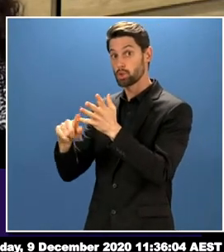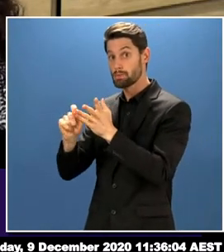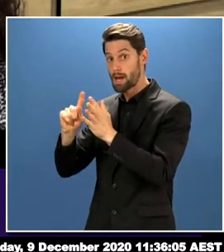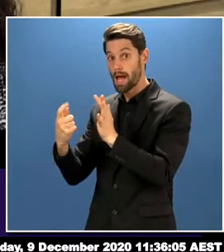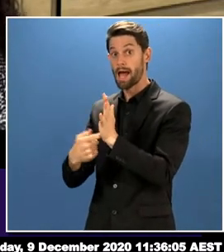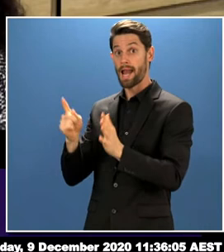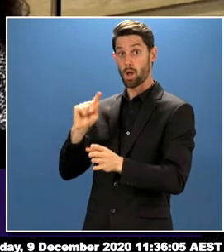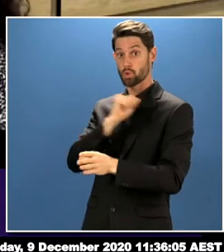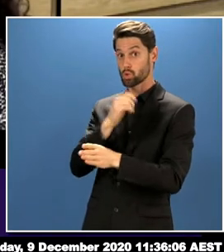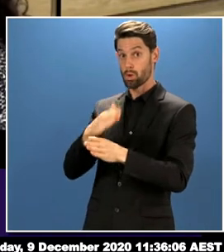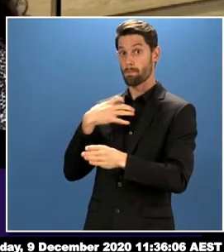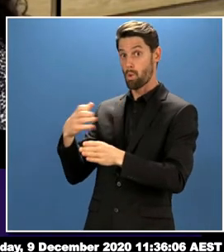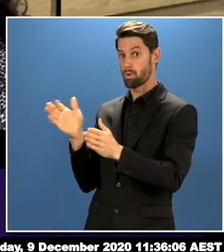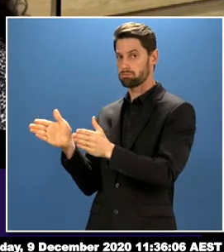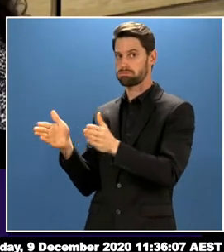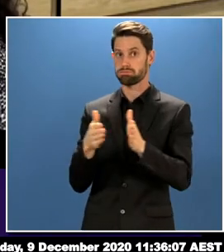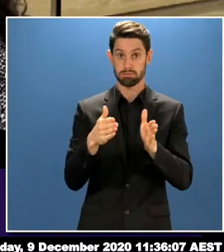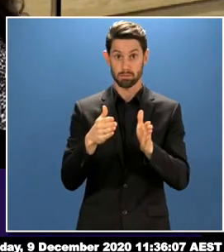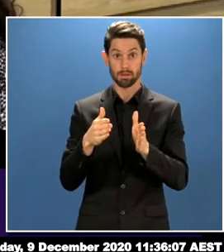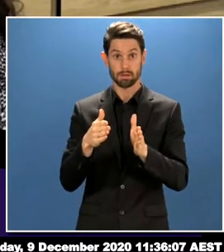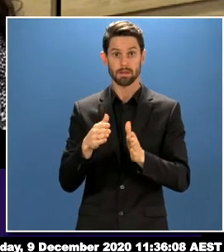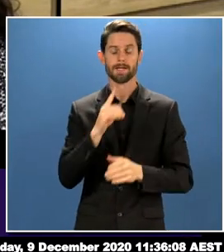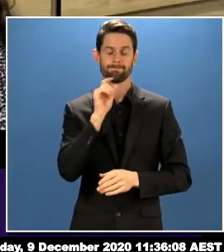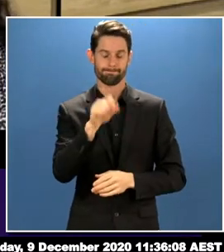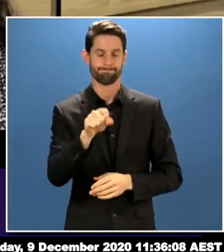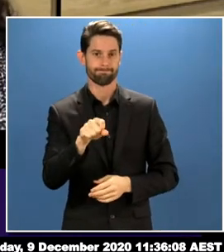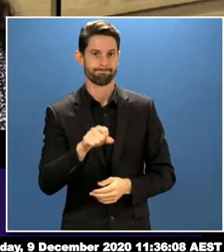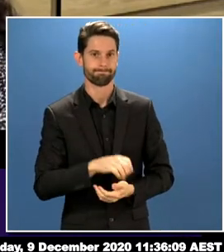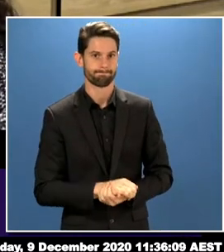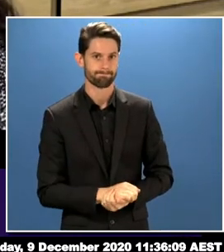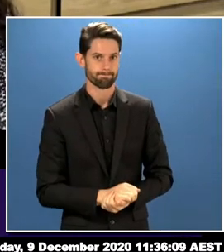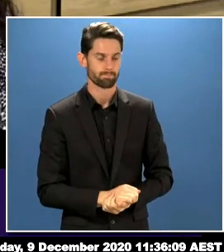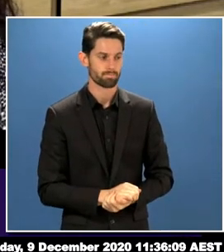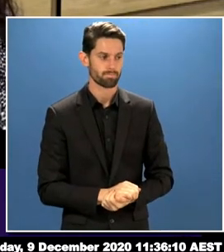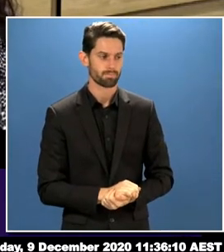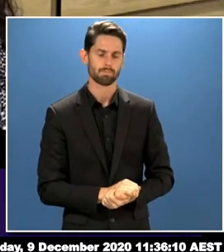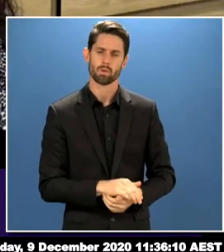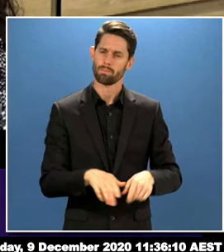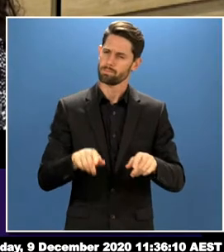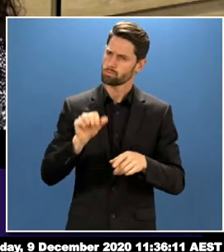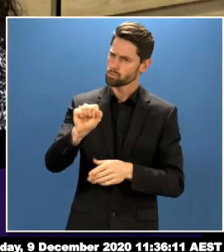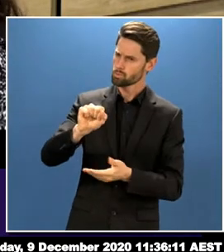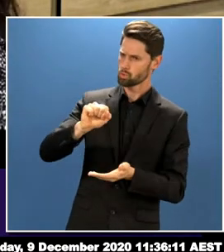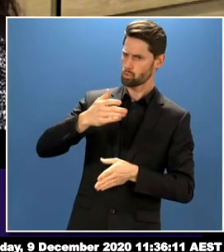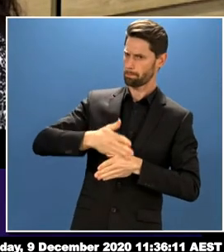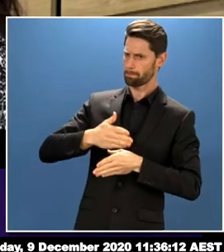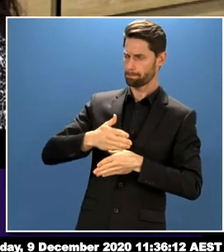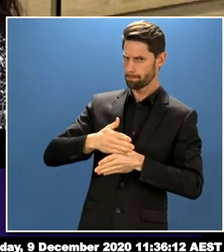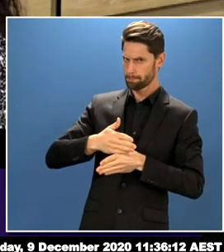That's correct. Your position also includes both historically and the